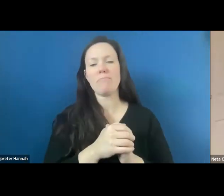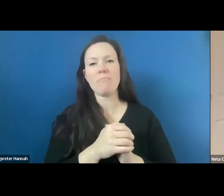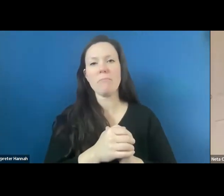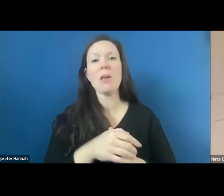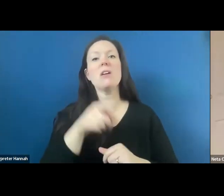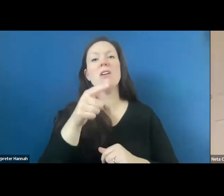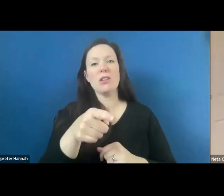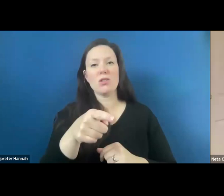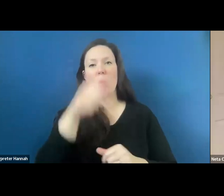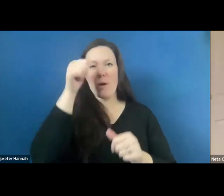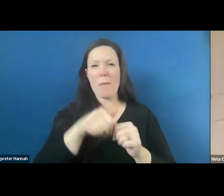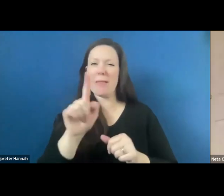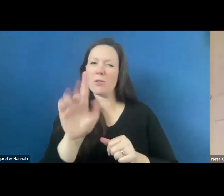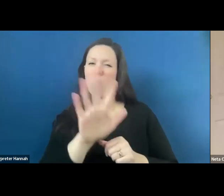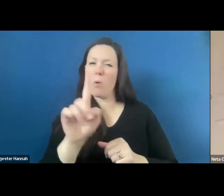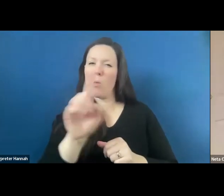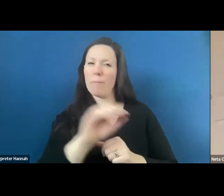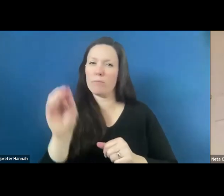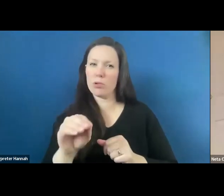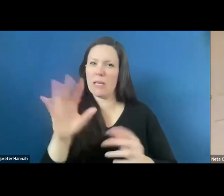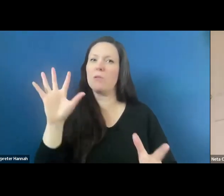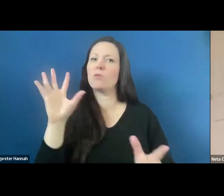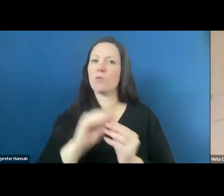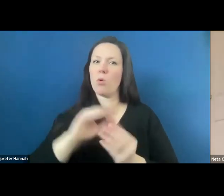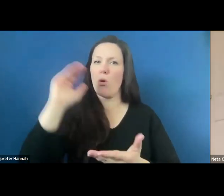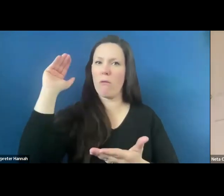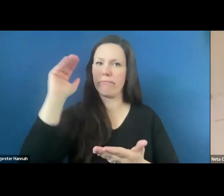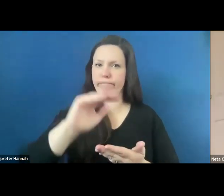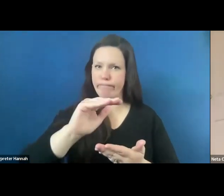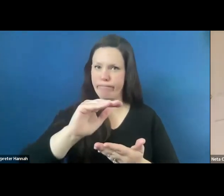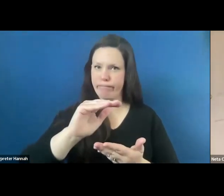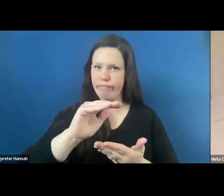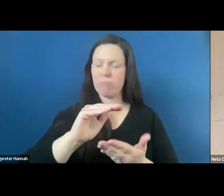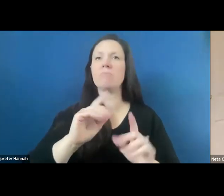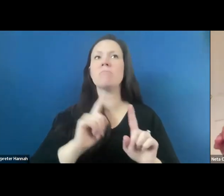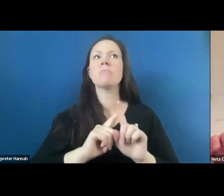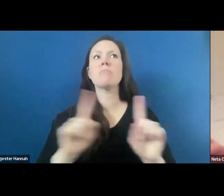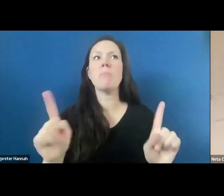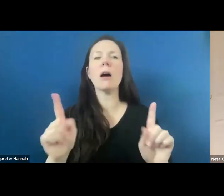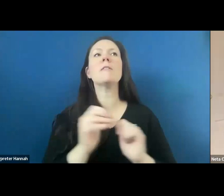that I'm describing. So the services each of them